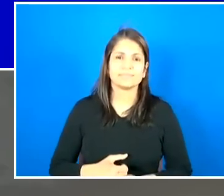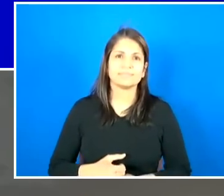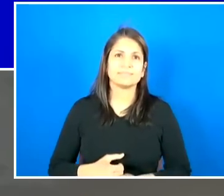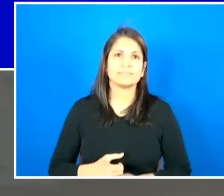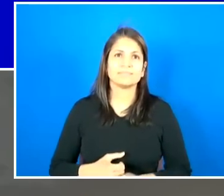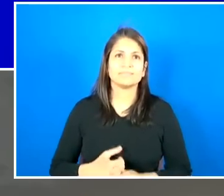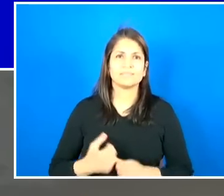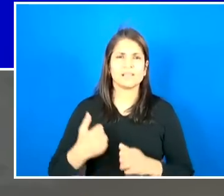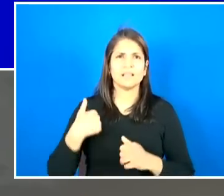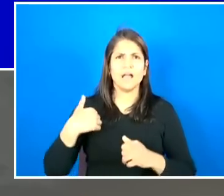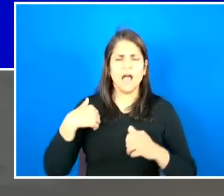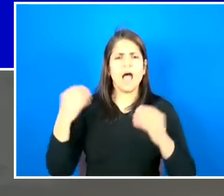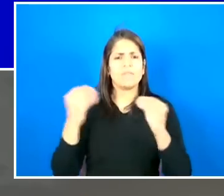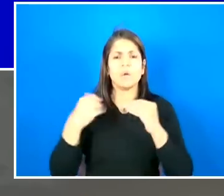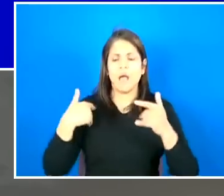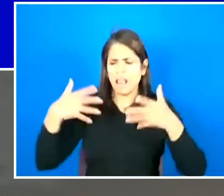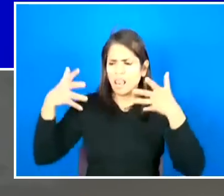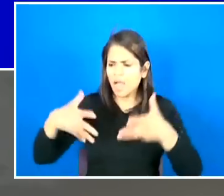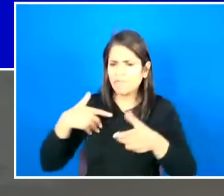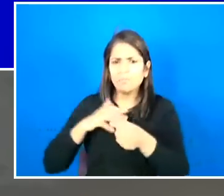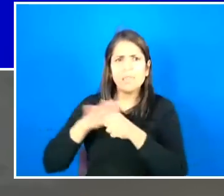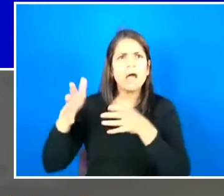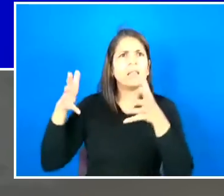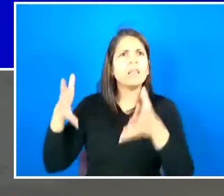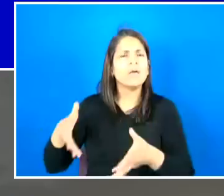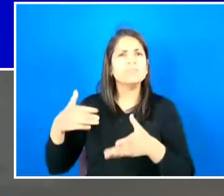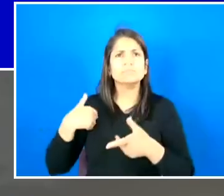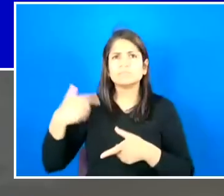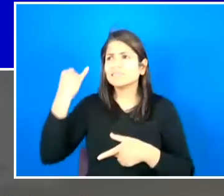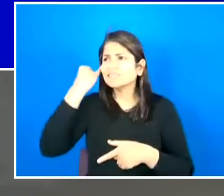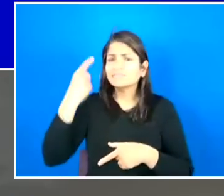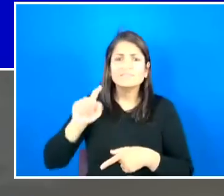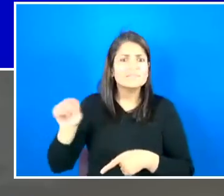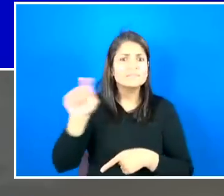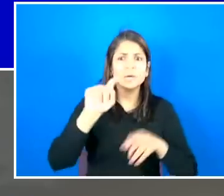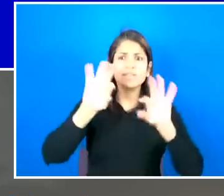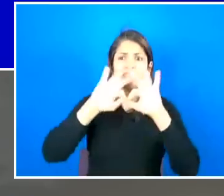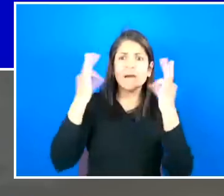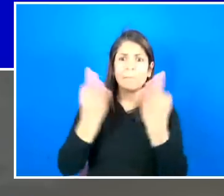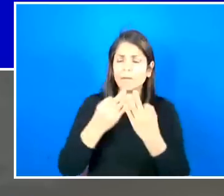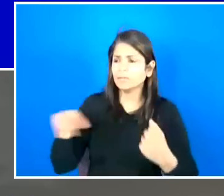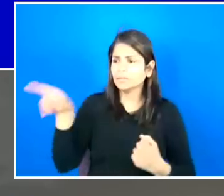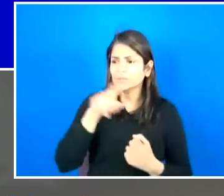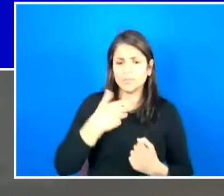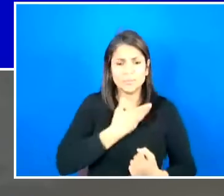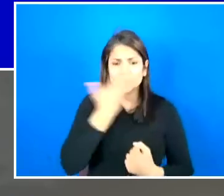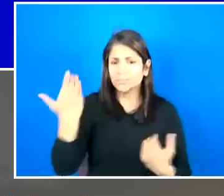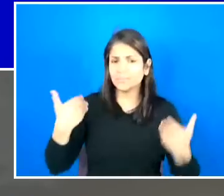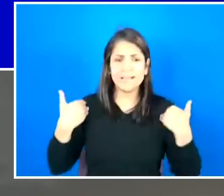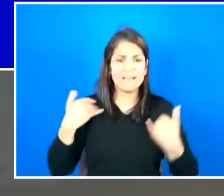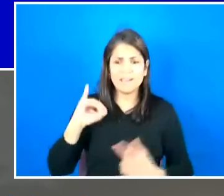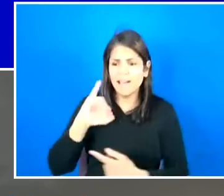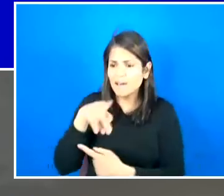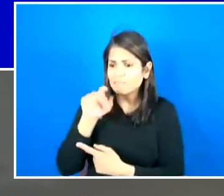WE HAD AN ORDER FOR A BIGGER SUPPLY. SOME FAMILIES HAVE NOT COME FORWARD AND I WANT YOU TO COME